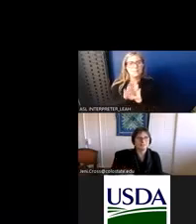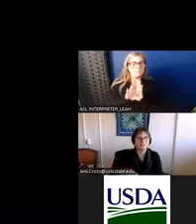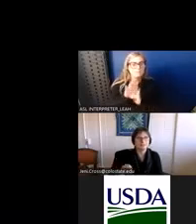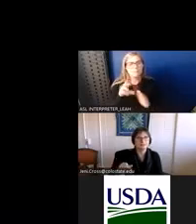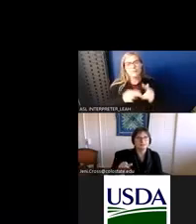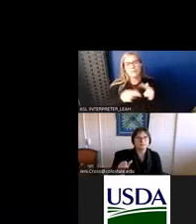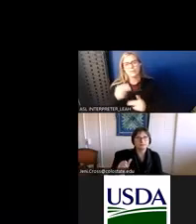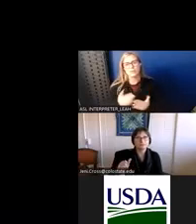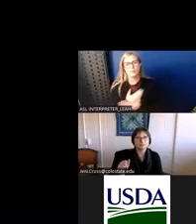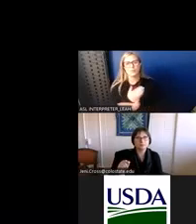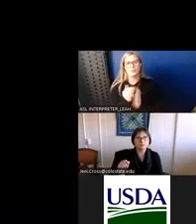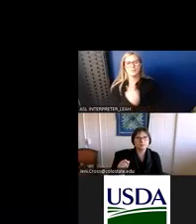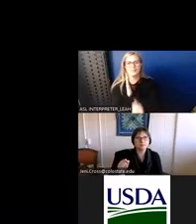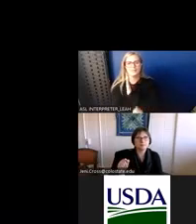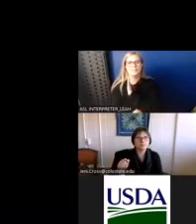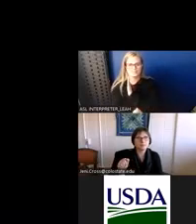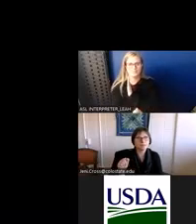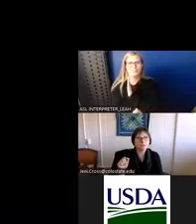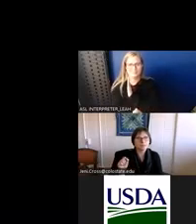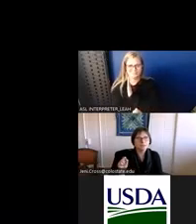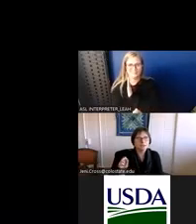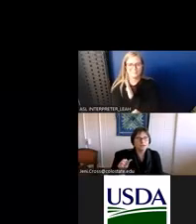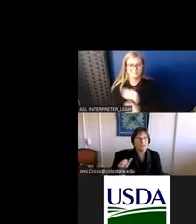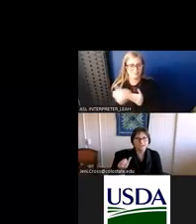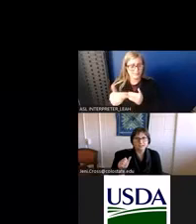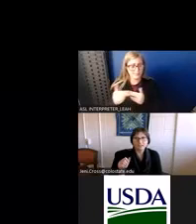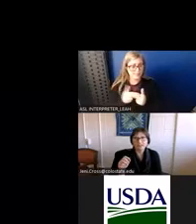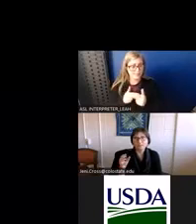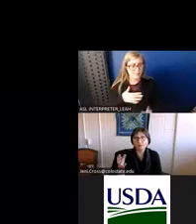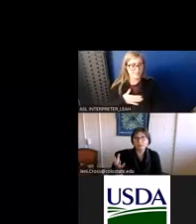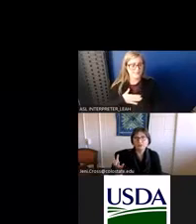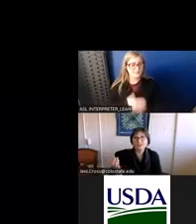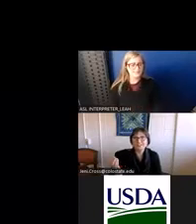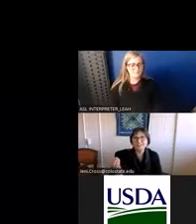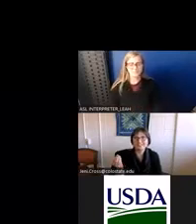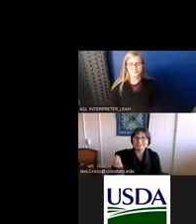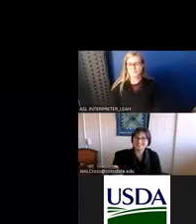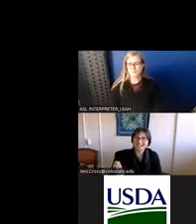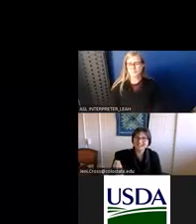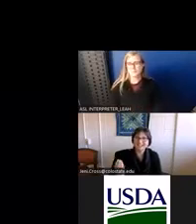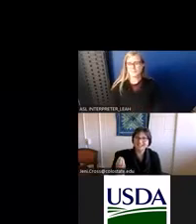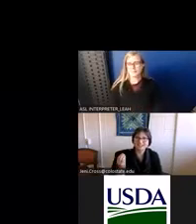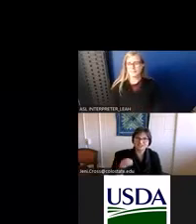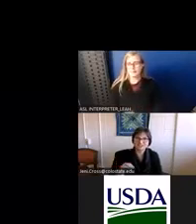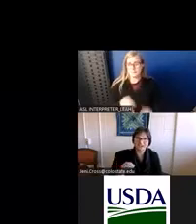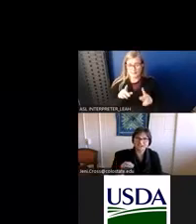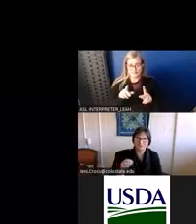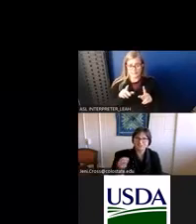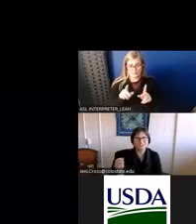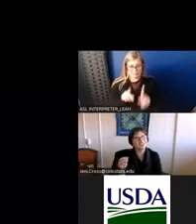Next slide. The people who study the science of science, which is